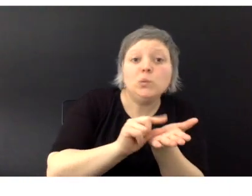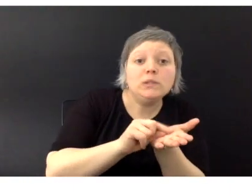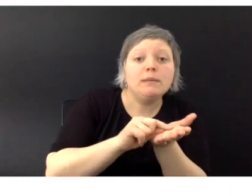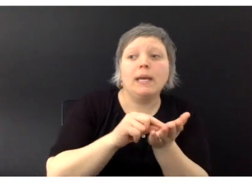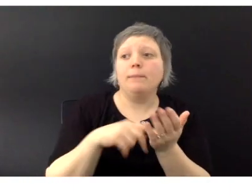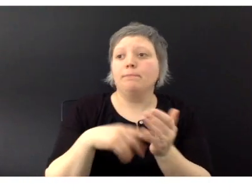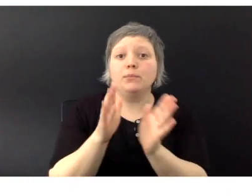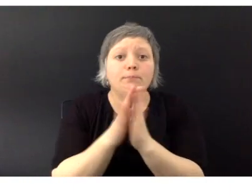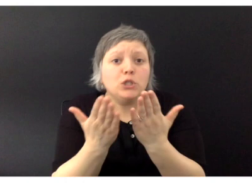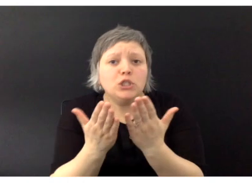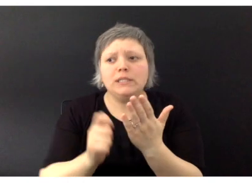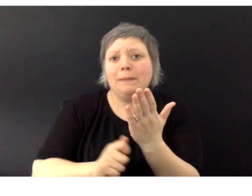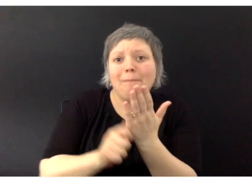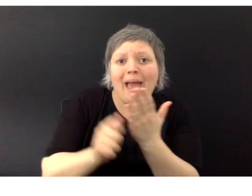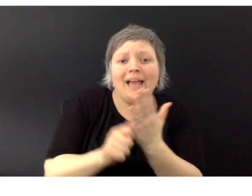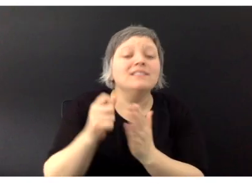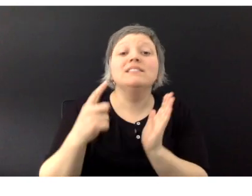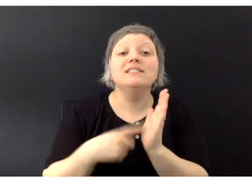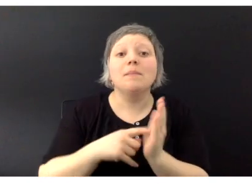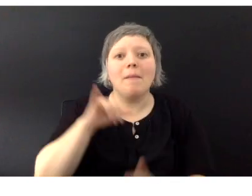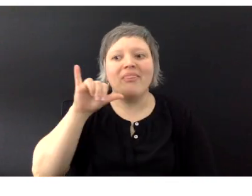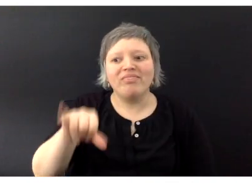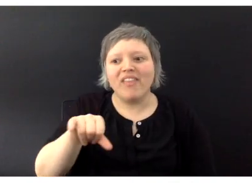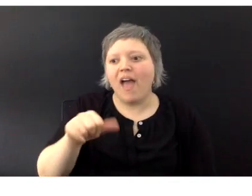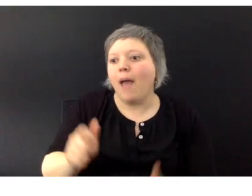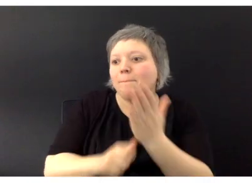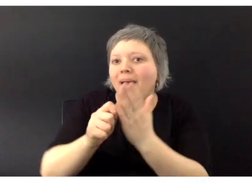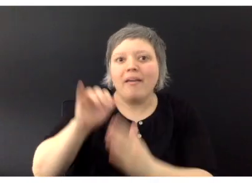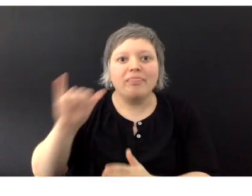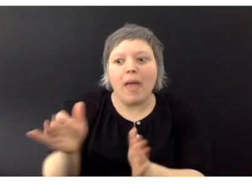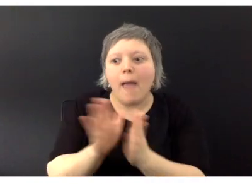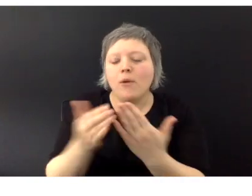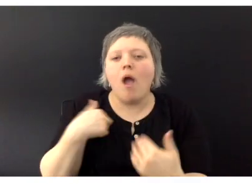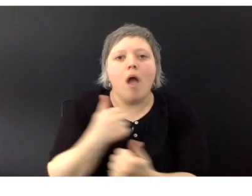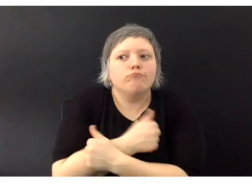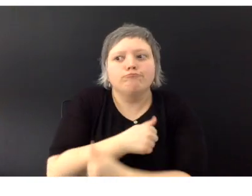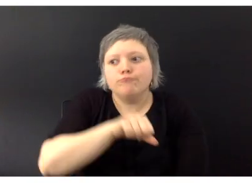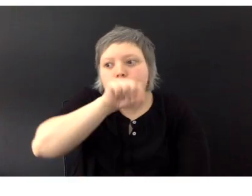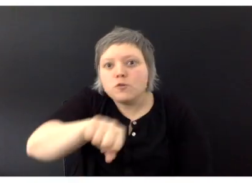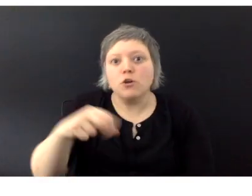It could be magazines or newspapers or books. Even if it's the same favorite book again and again.